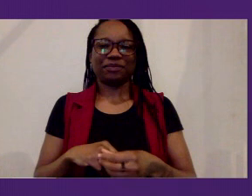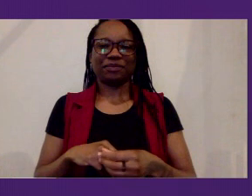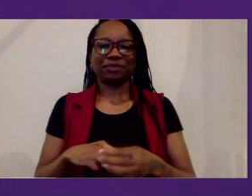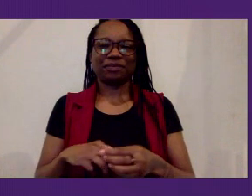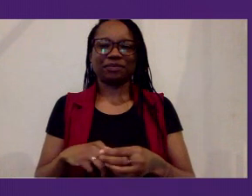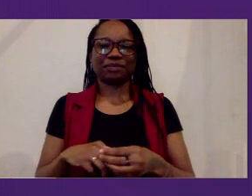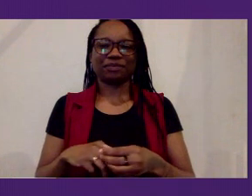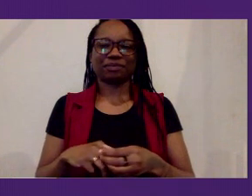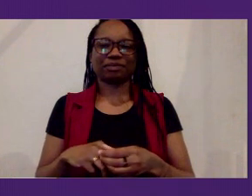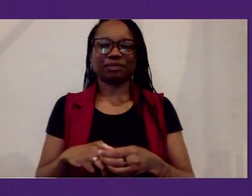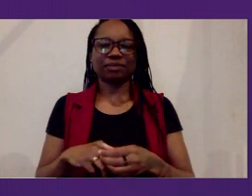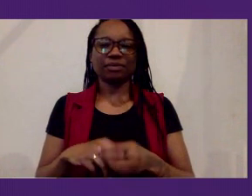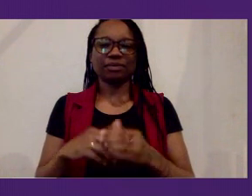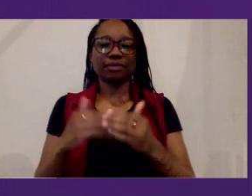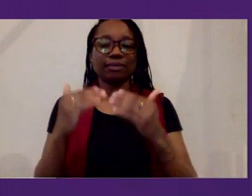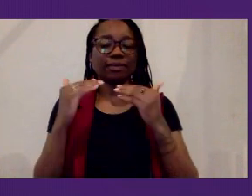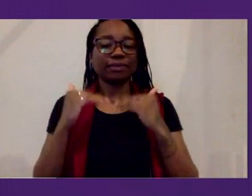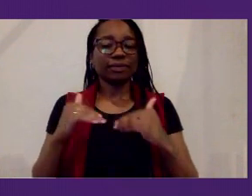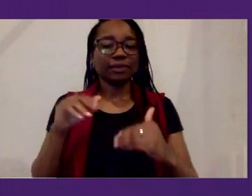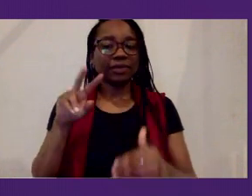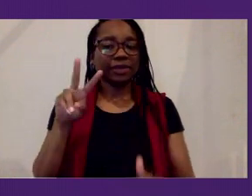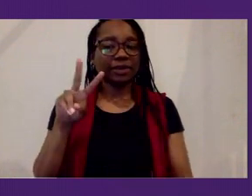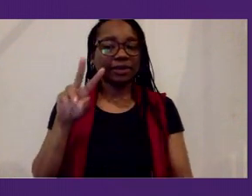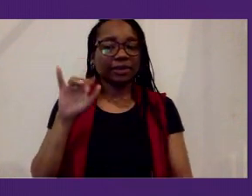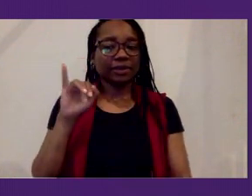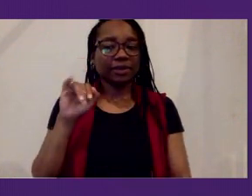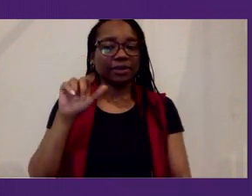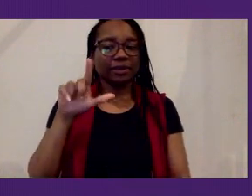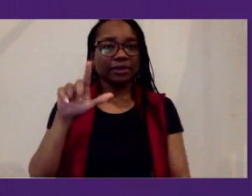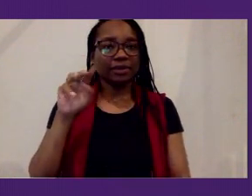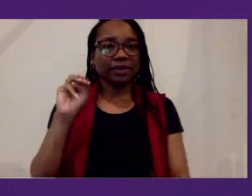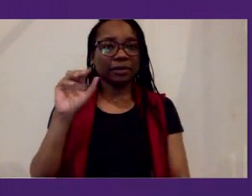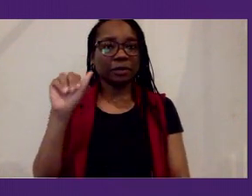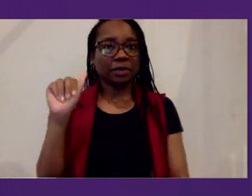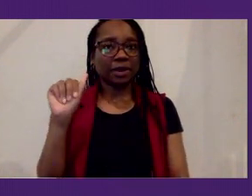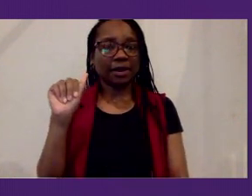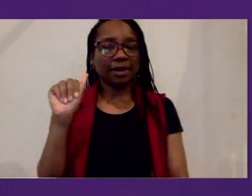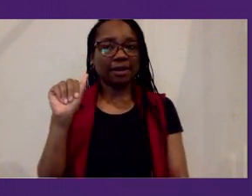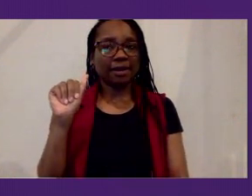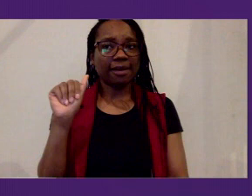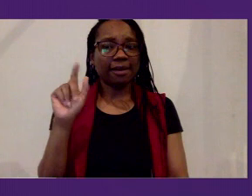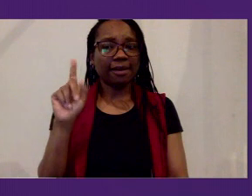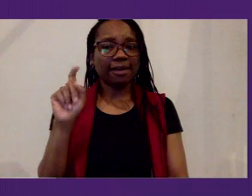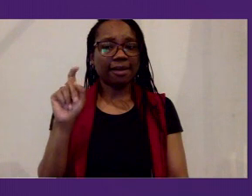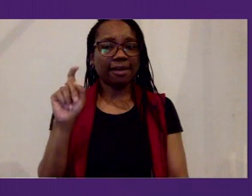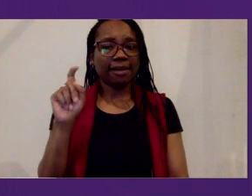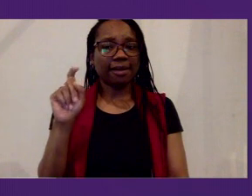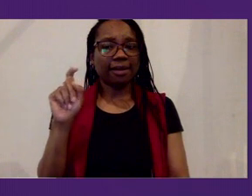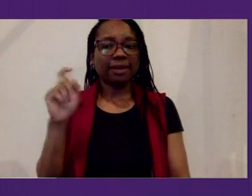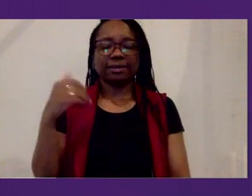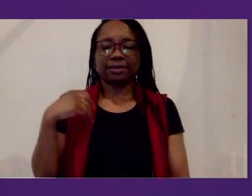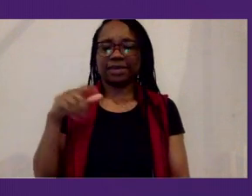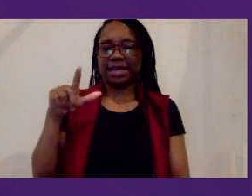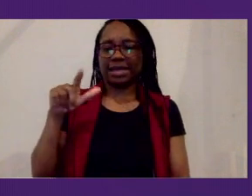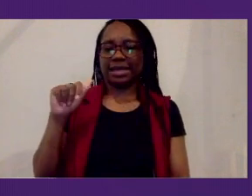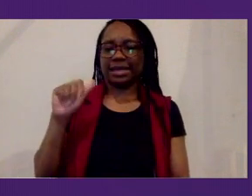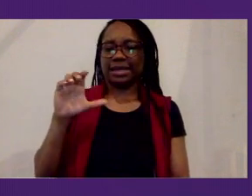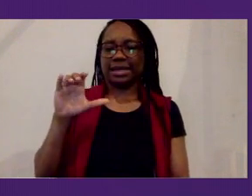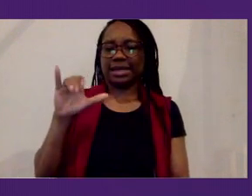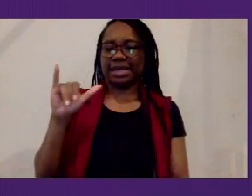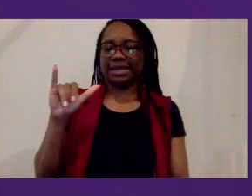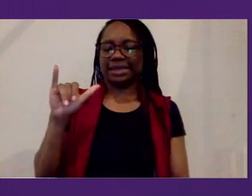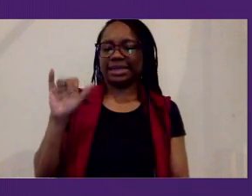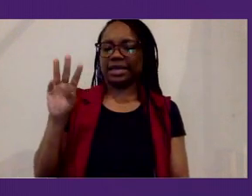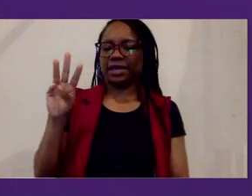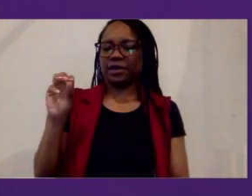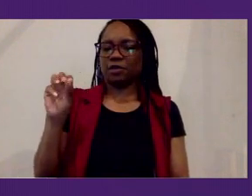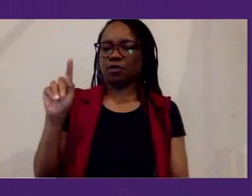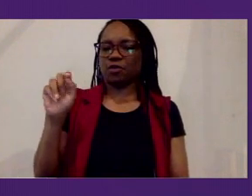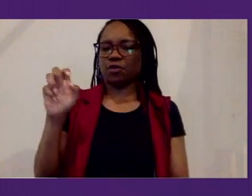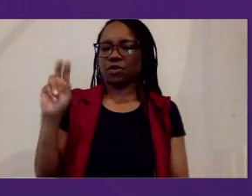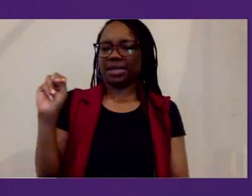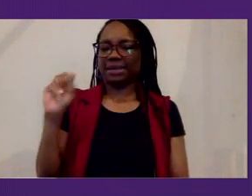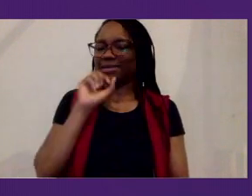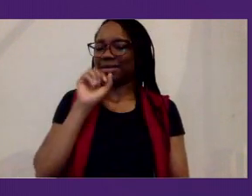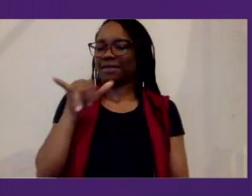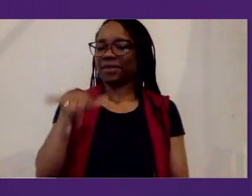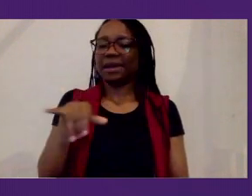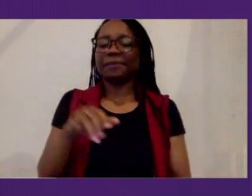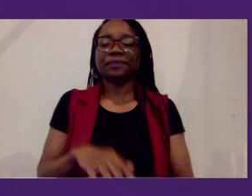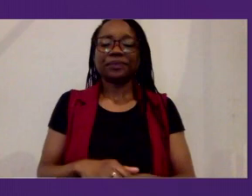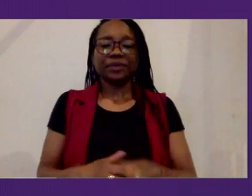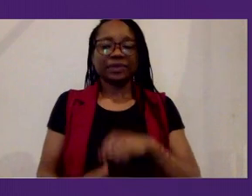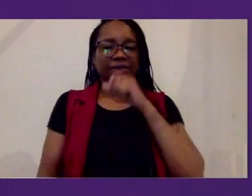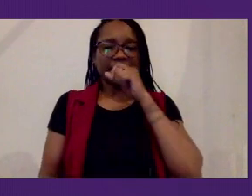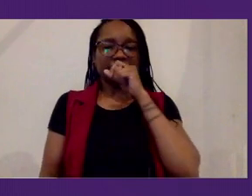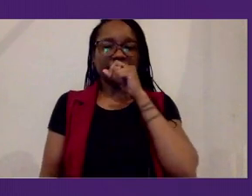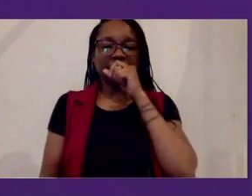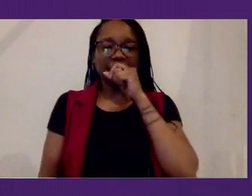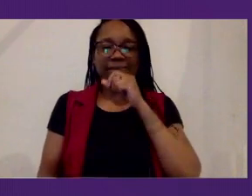Vilma - her thought partner is Lacey Wootton. I love it. Kerry says WISSIT. Annaphila. Valbona.